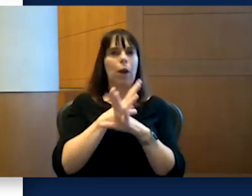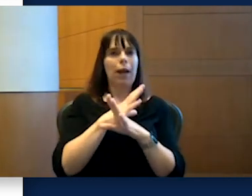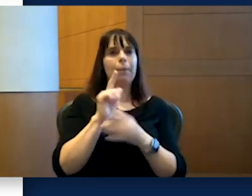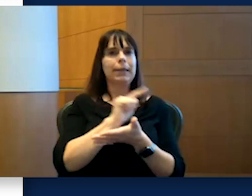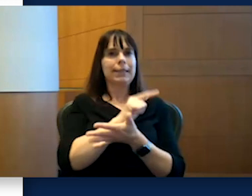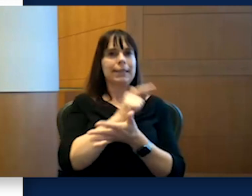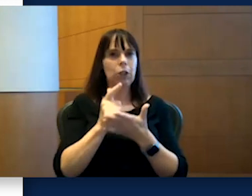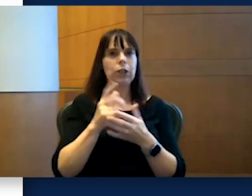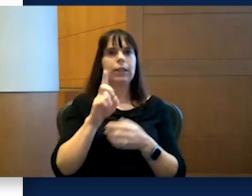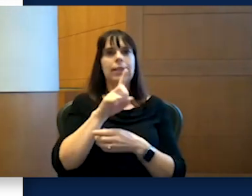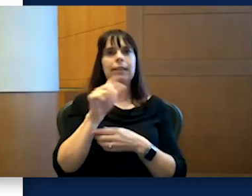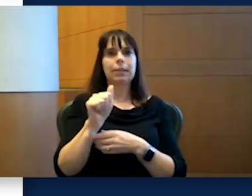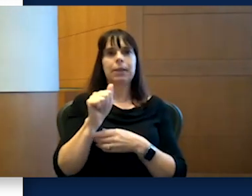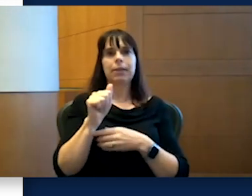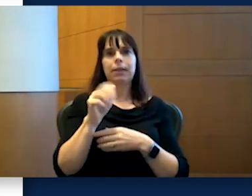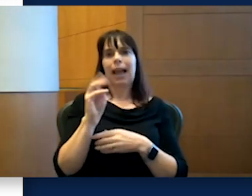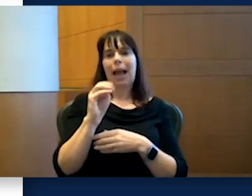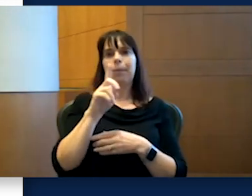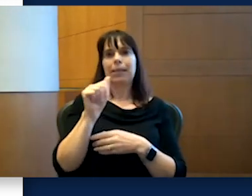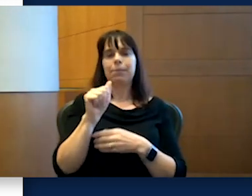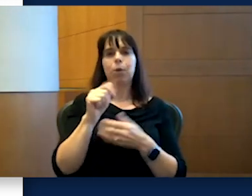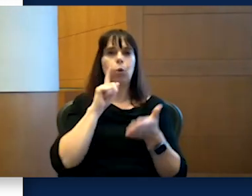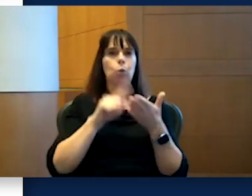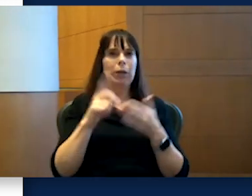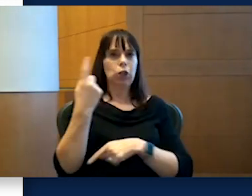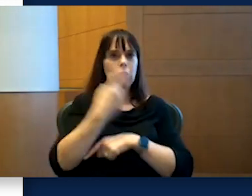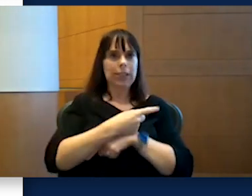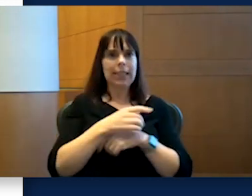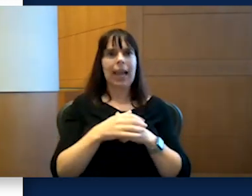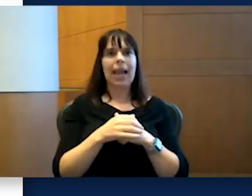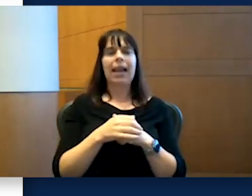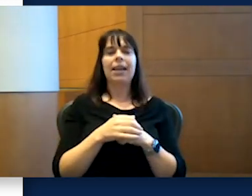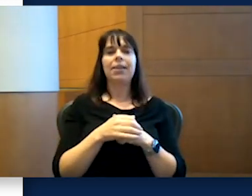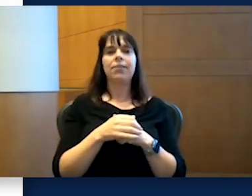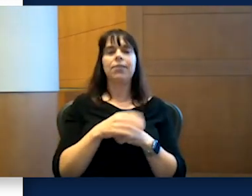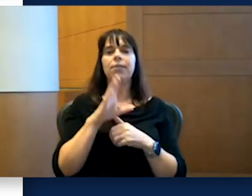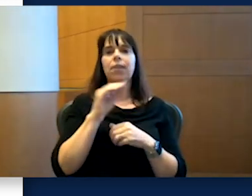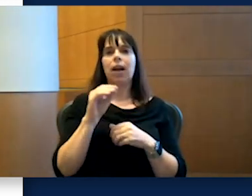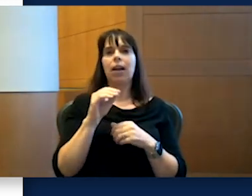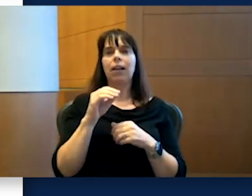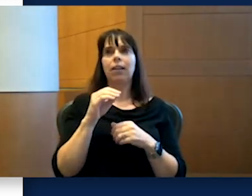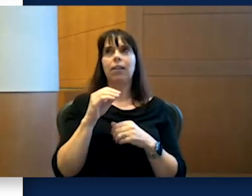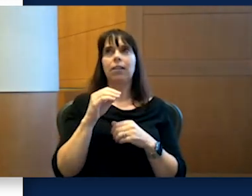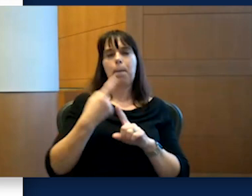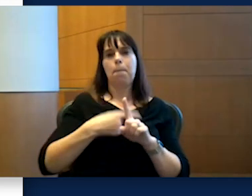We do have a -- once again, the regular webinar series, we have the annual disability research day, and an annual MLK panel. We have a website, a Twitter account, and a social media Facebook group that we use to get information out there.